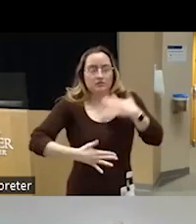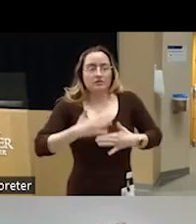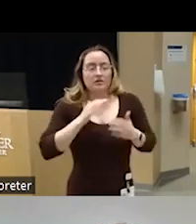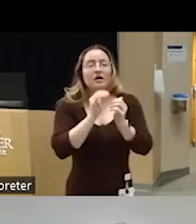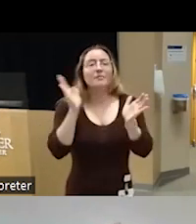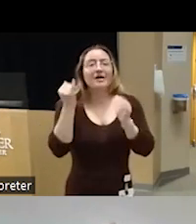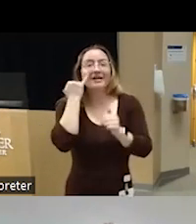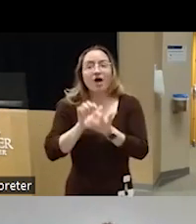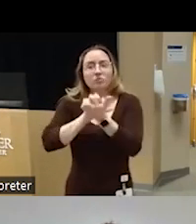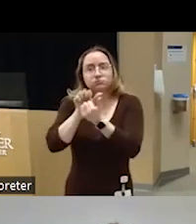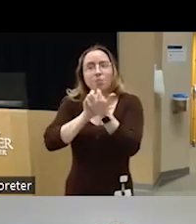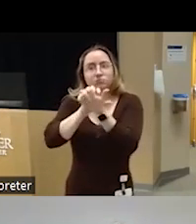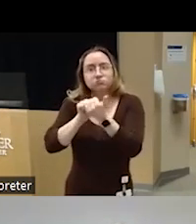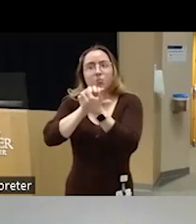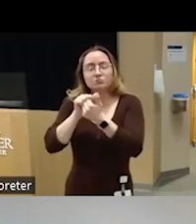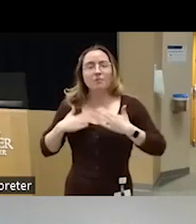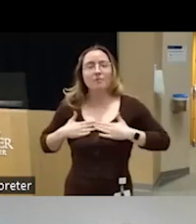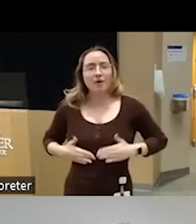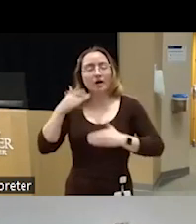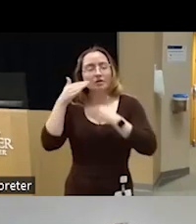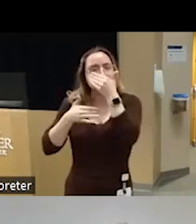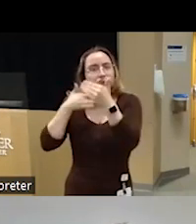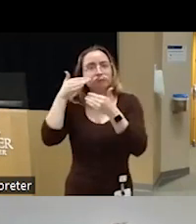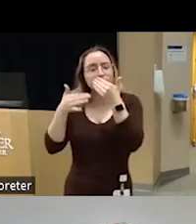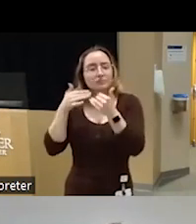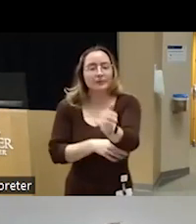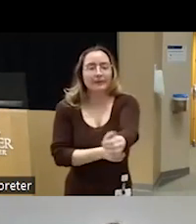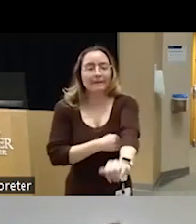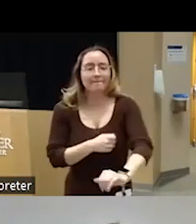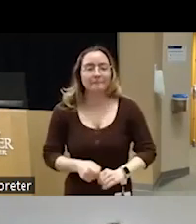Obviously less sedentary Behavior less fast food all helpful.